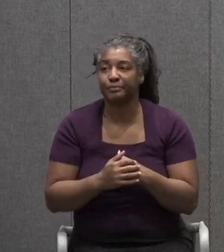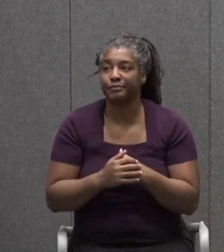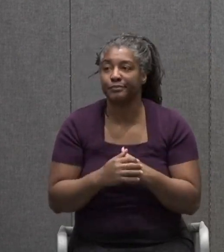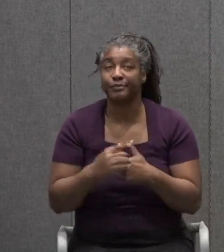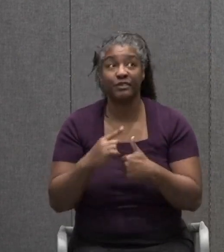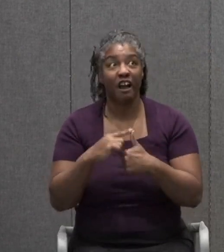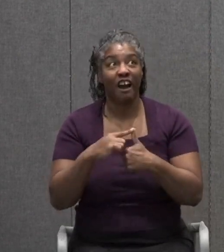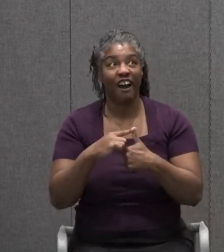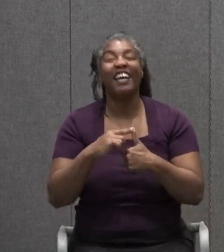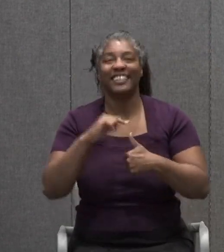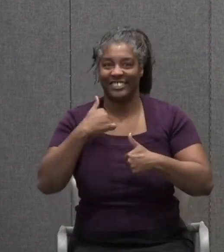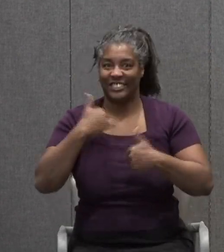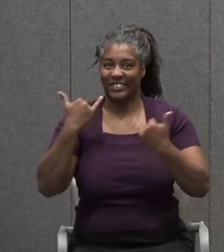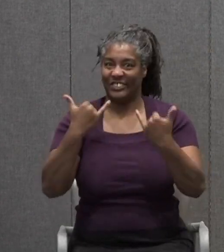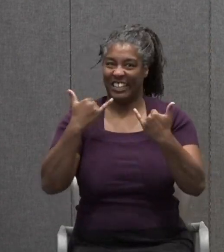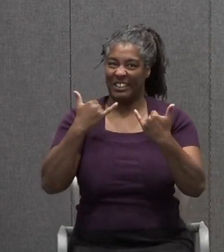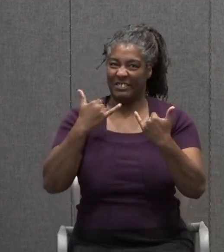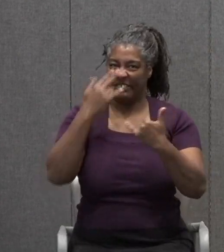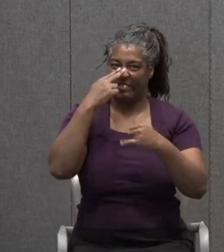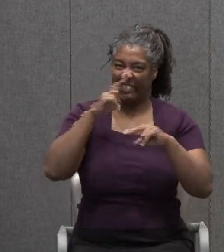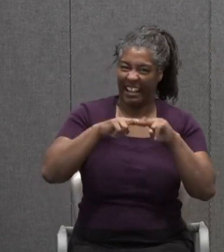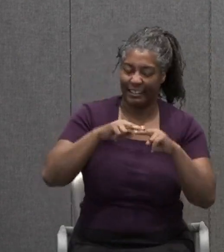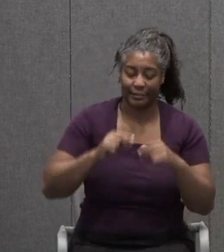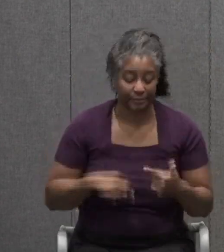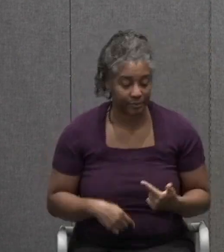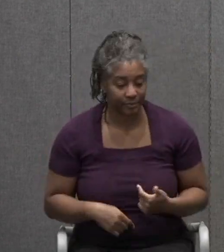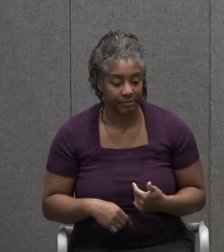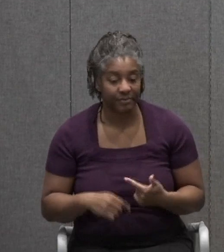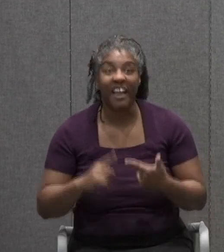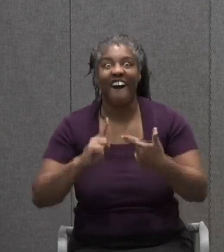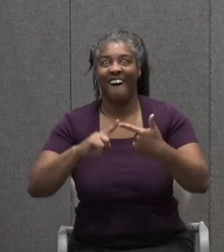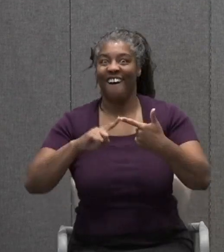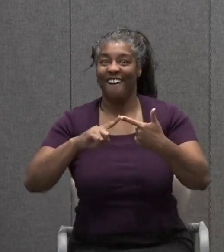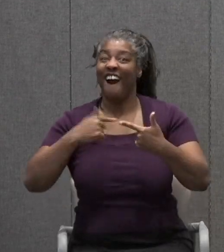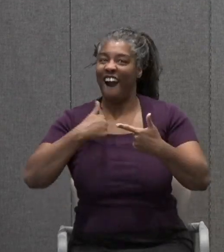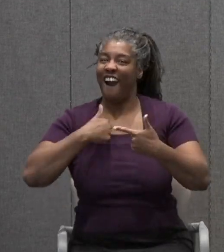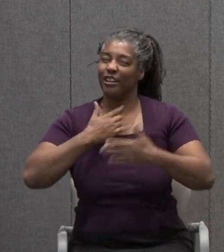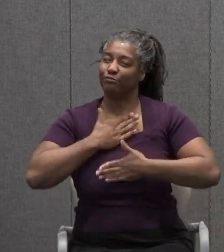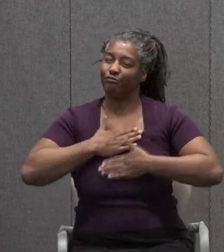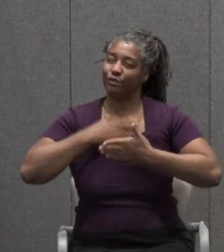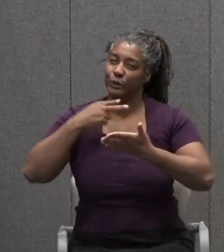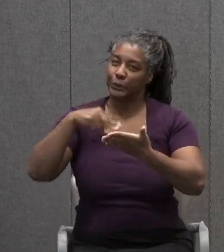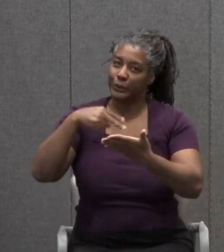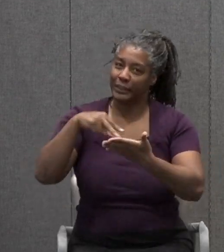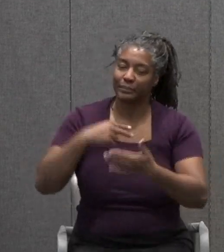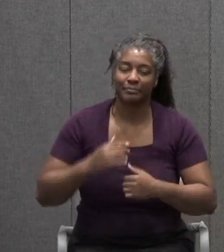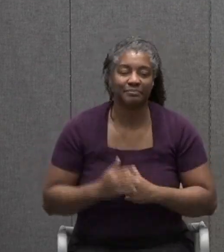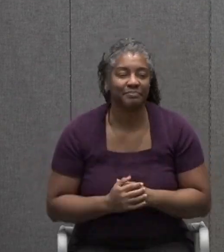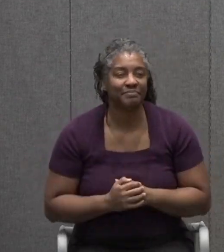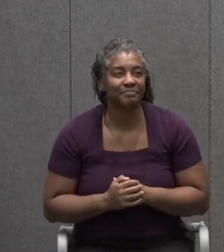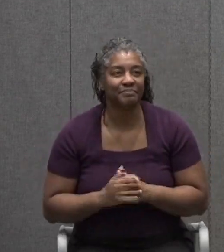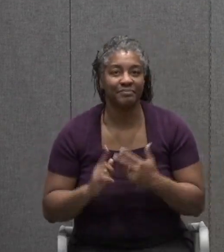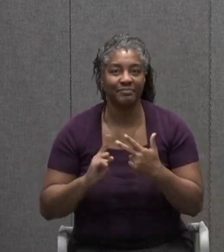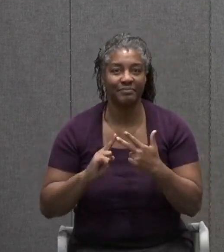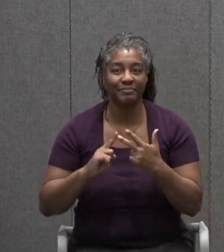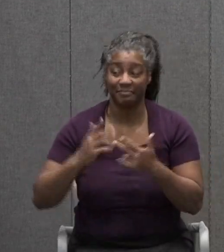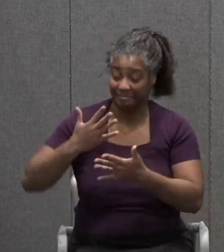Was it that you like to dance? Were you grateful that you got to be with your brothers and your sisters? Or maybe mom and dad got up and danced with you?